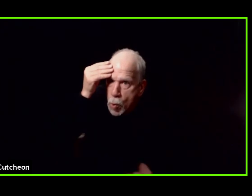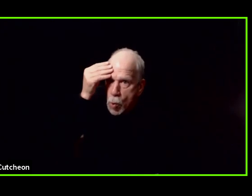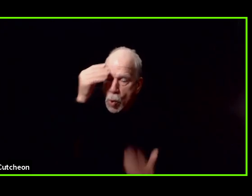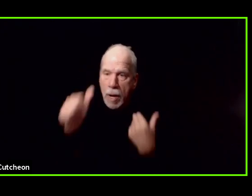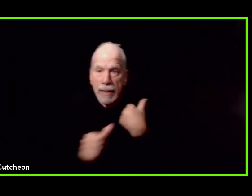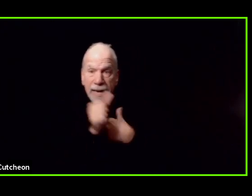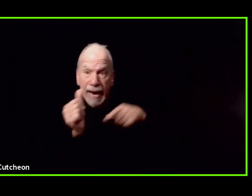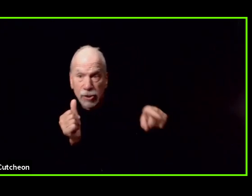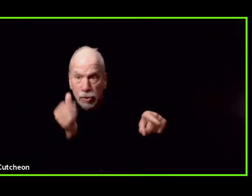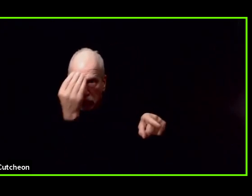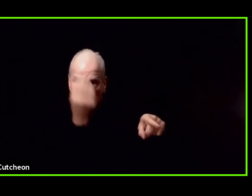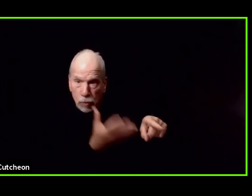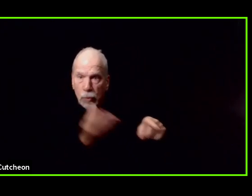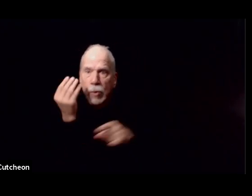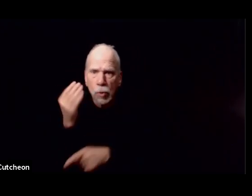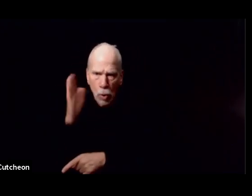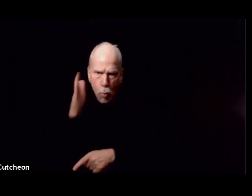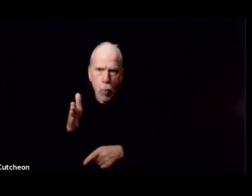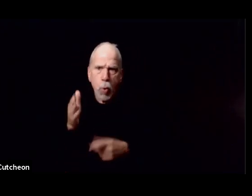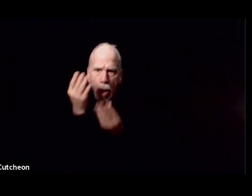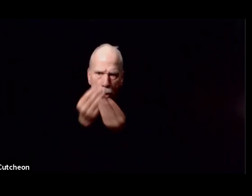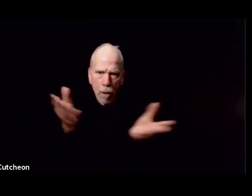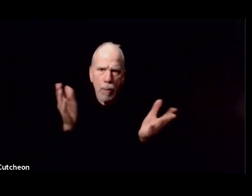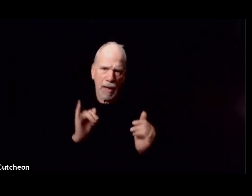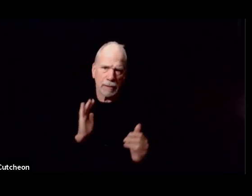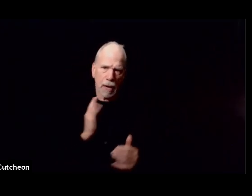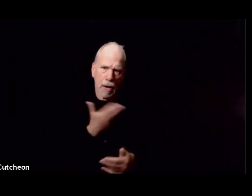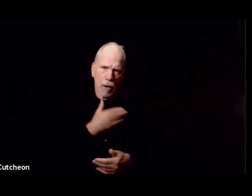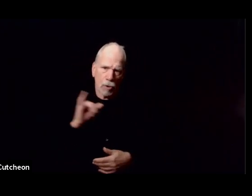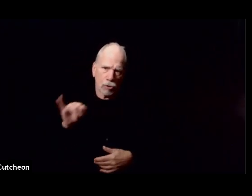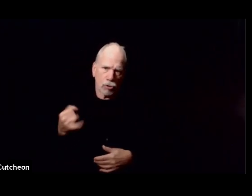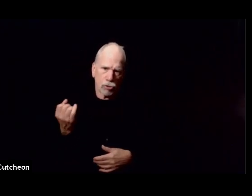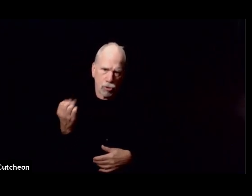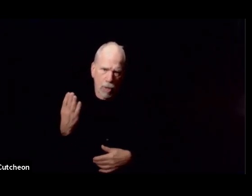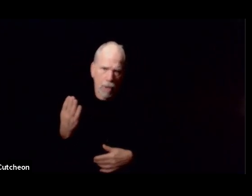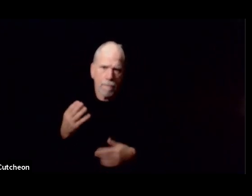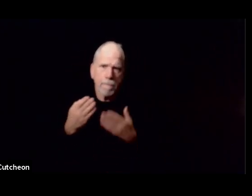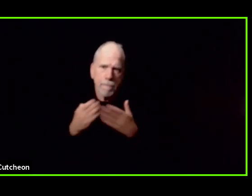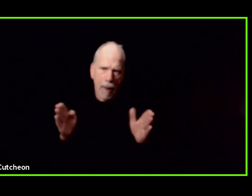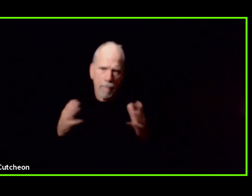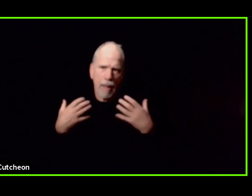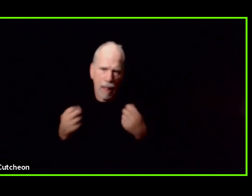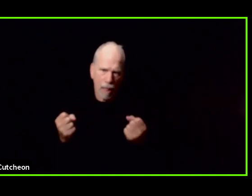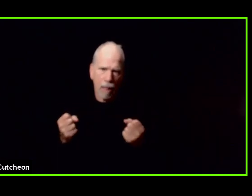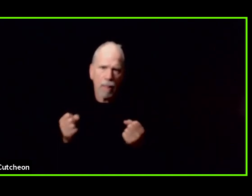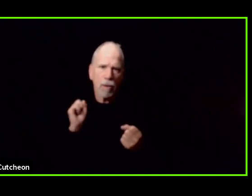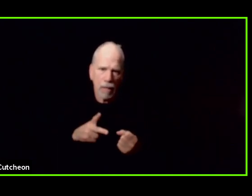can establish that a business is the source of a cluster, we certainly, first of all,